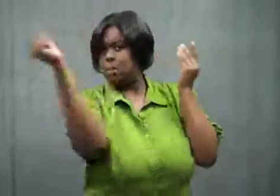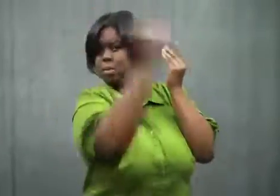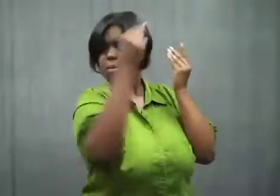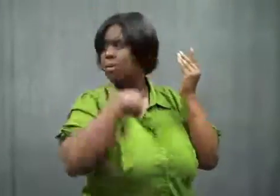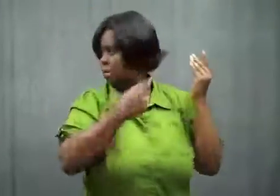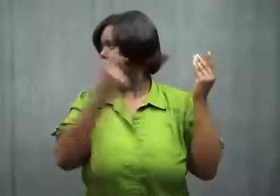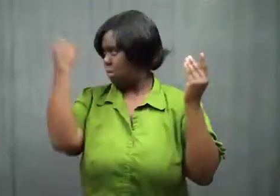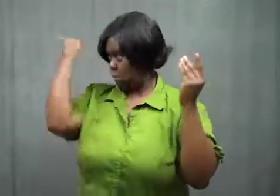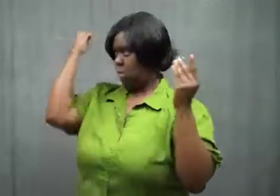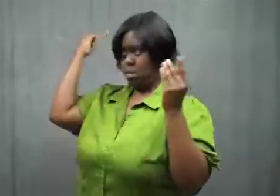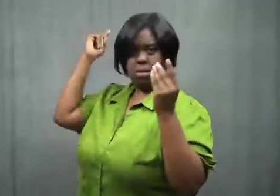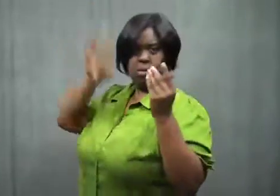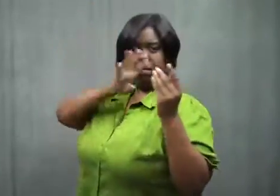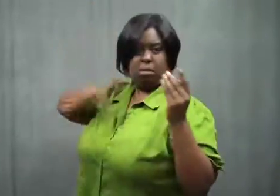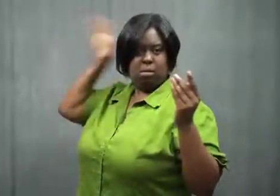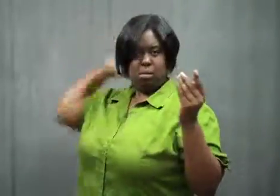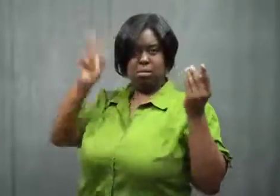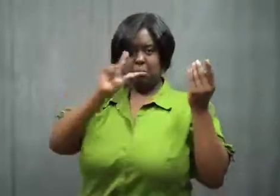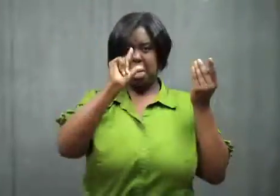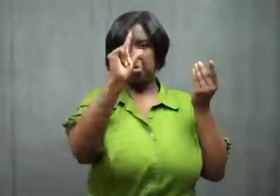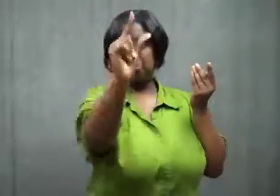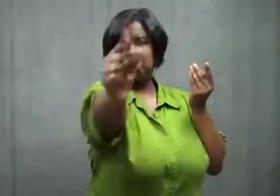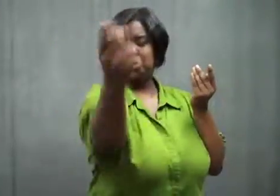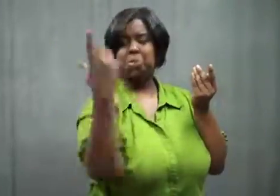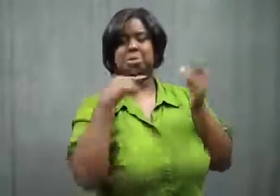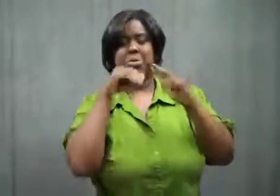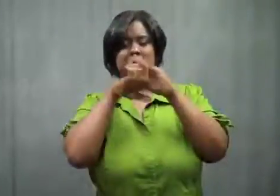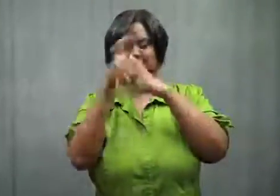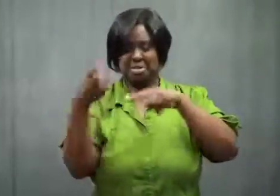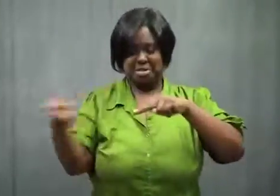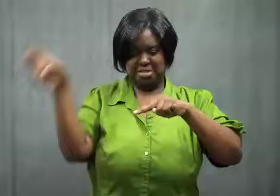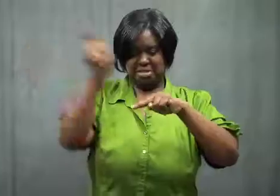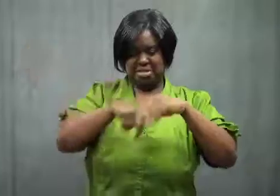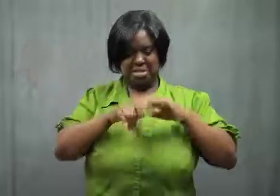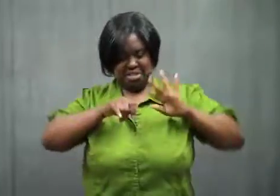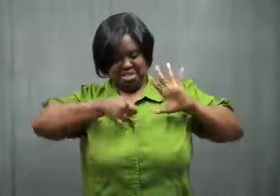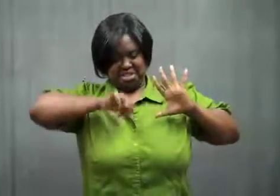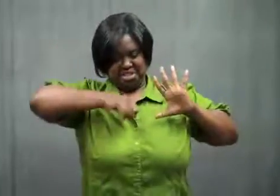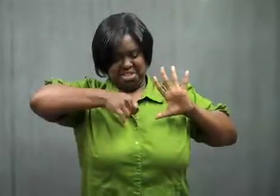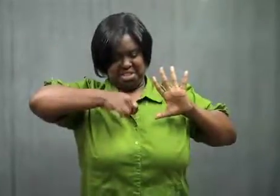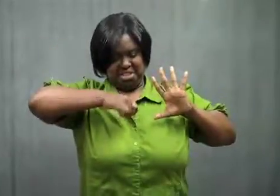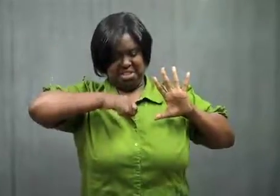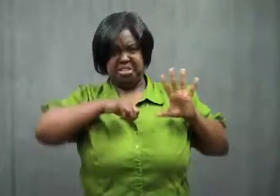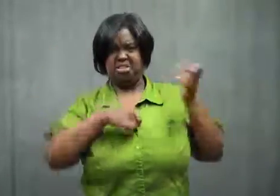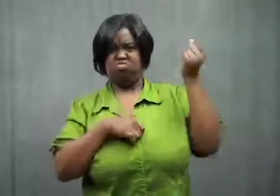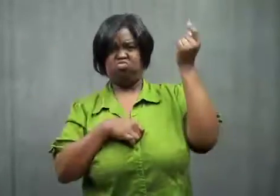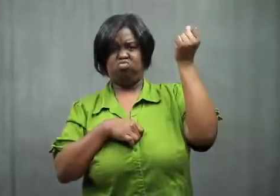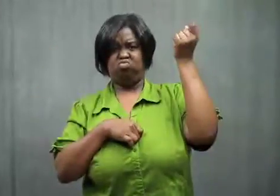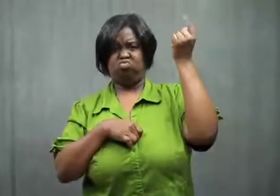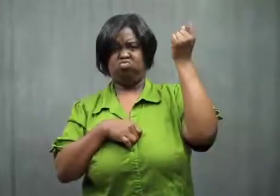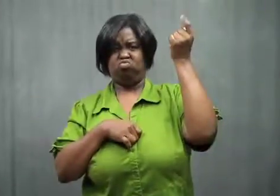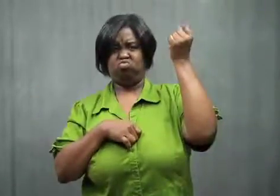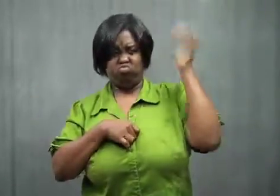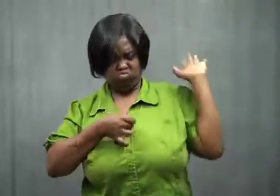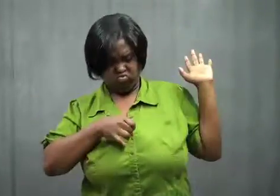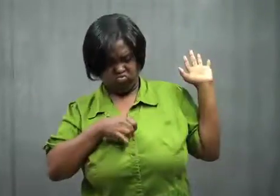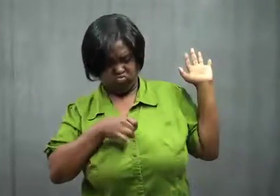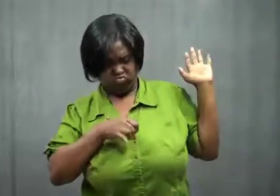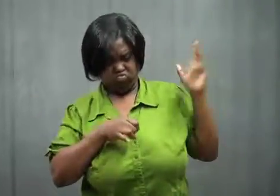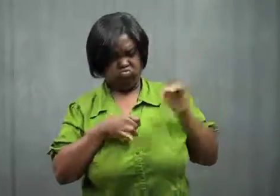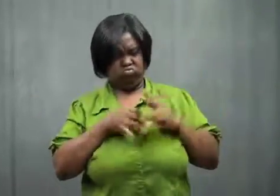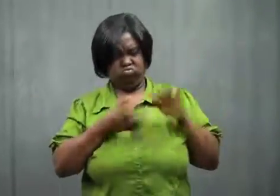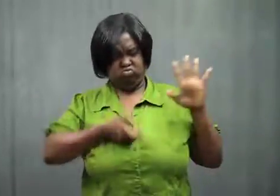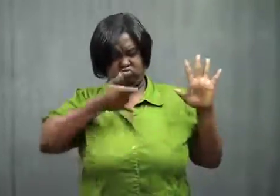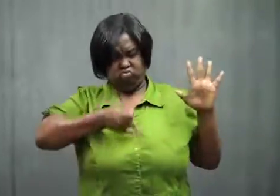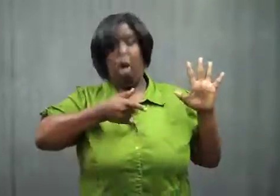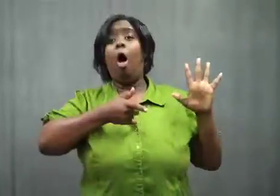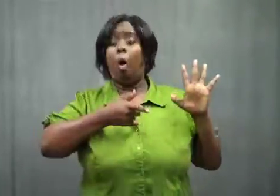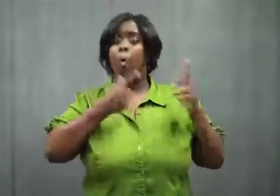I pretended to misunderstand, and nodded, pointed wherever and kept going.